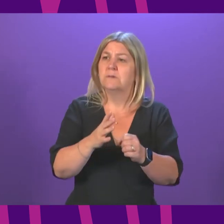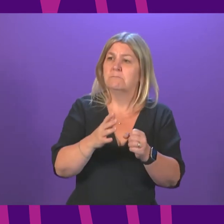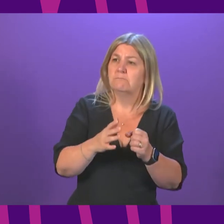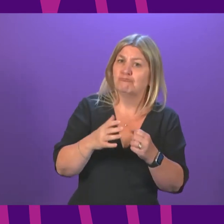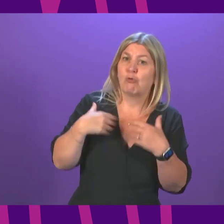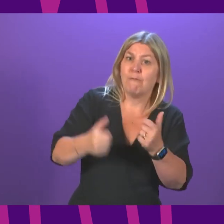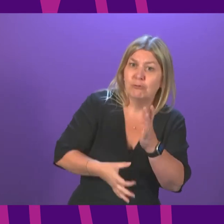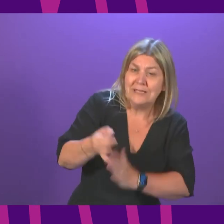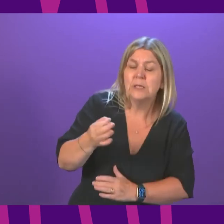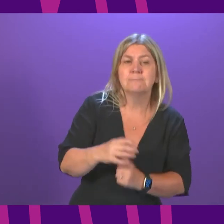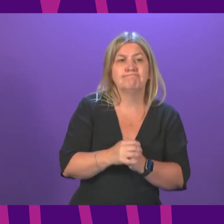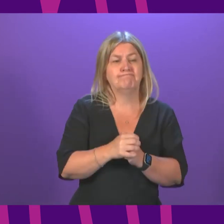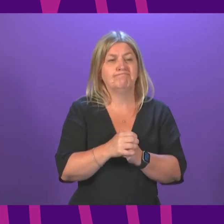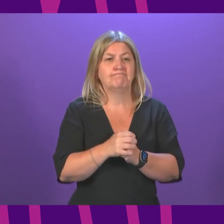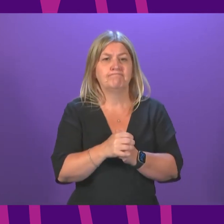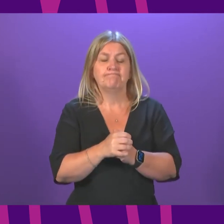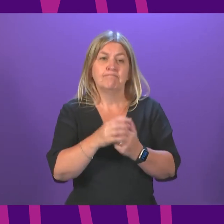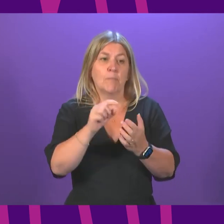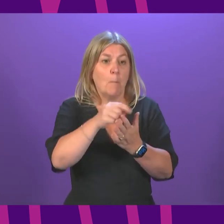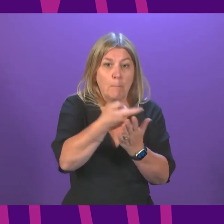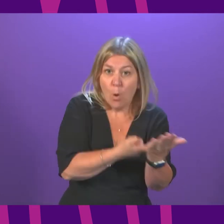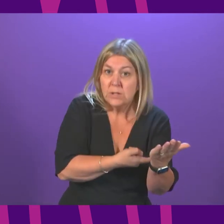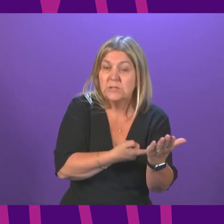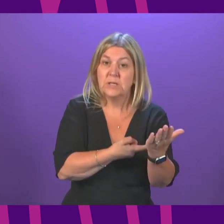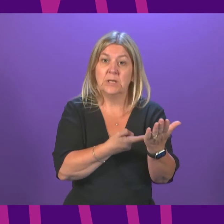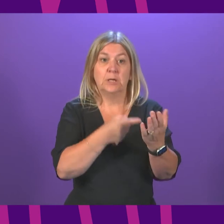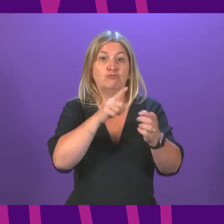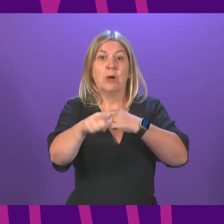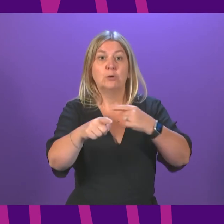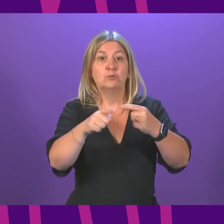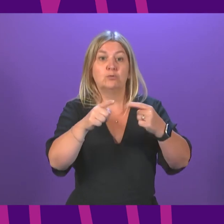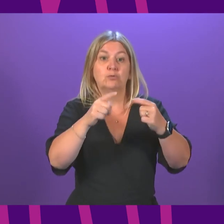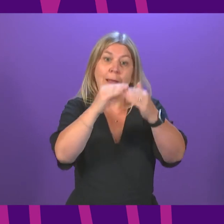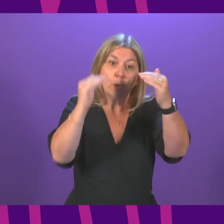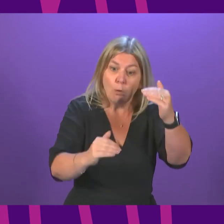response to tackle fundamental inequalities, and the steps that we need to take to support